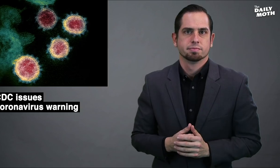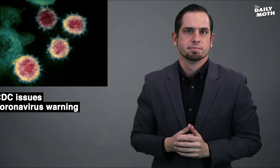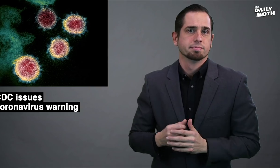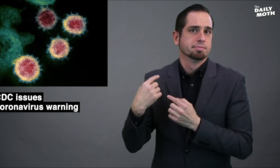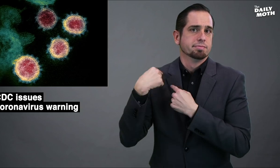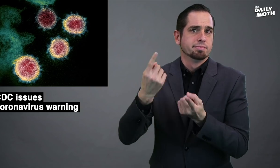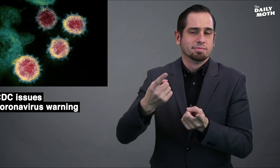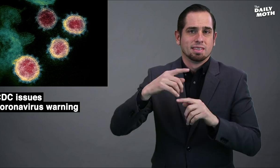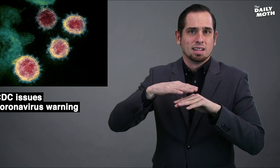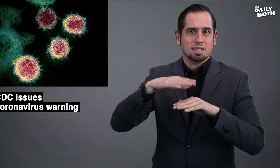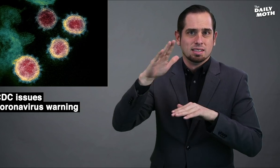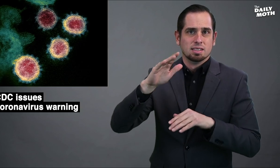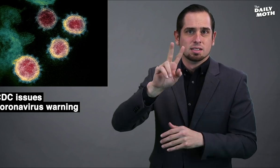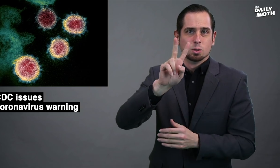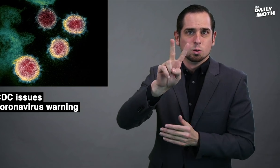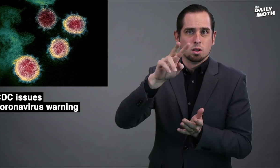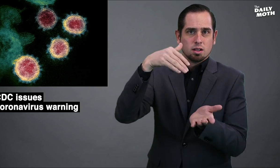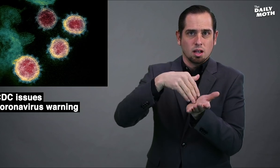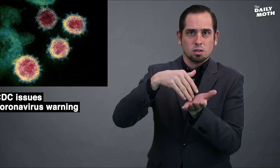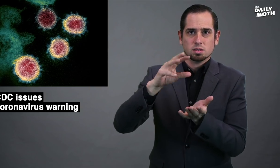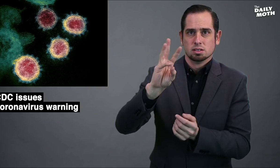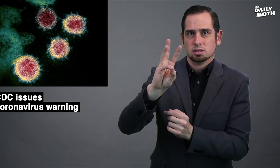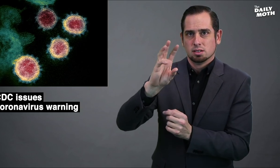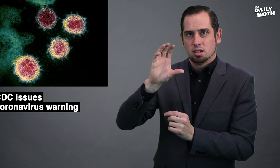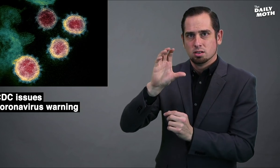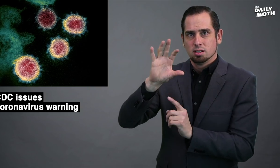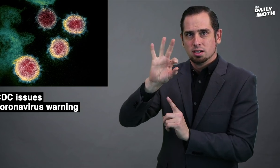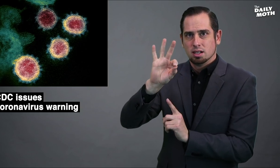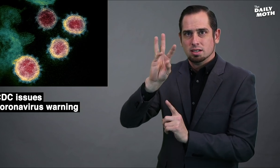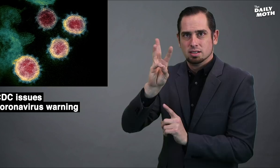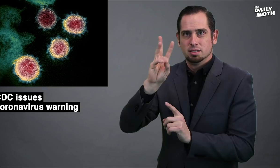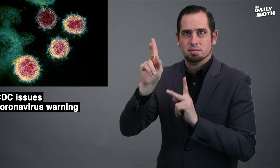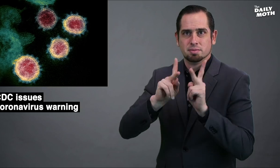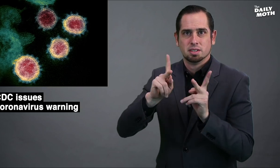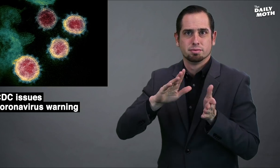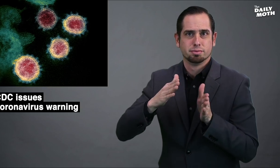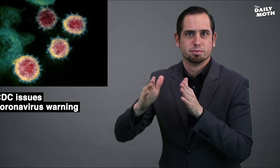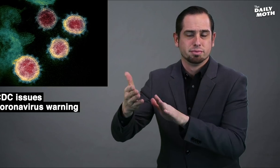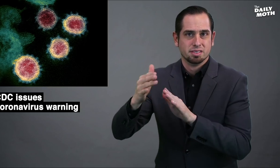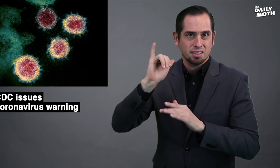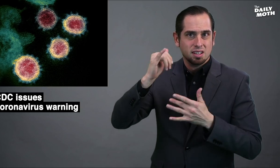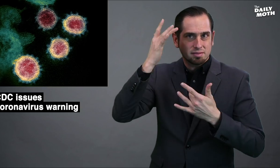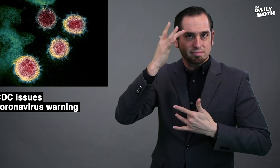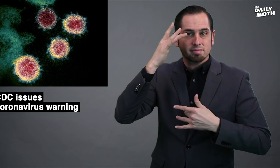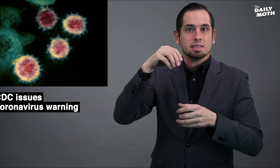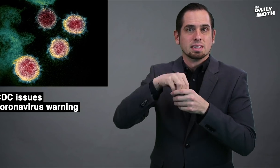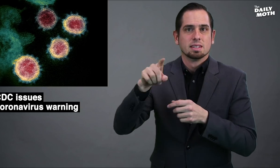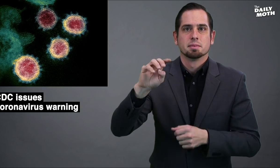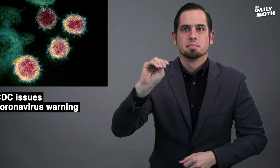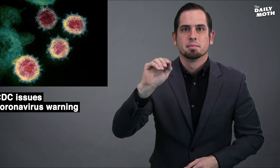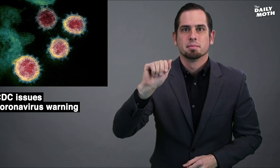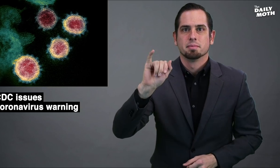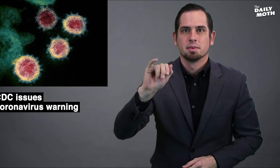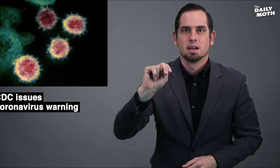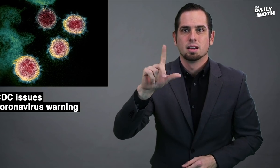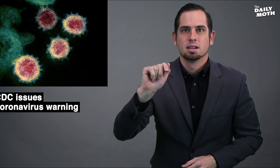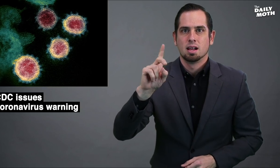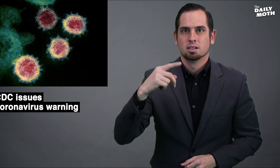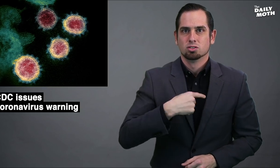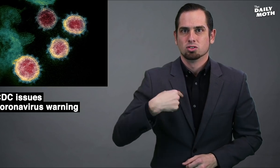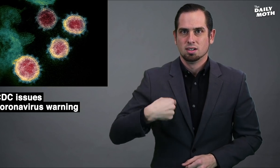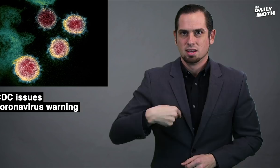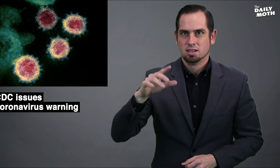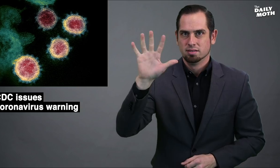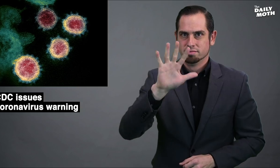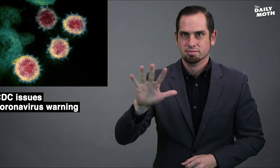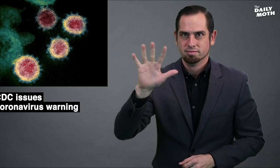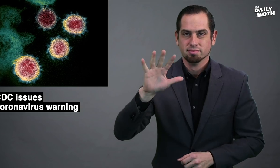At least 2,696 people died of the virus in mainland China